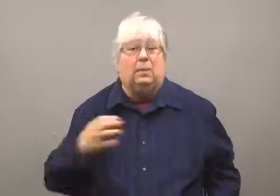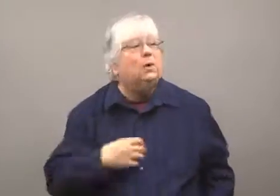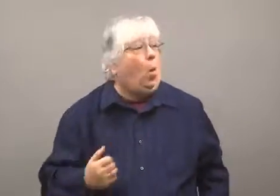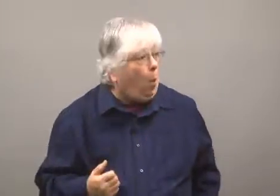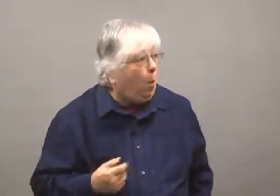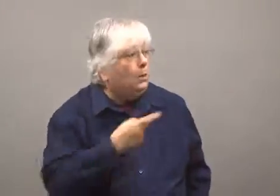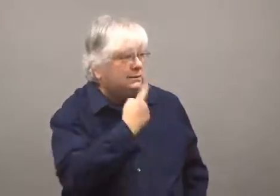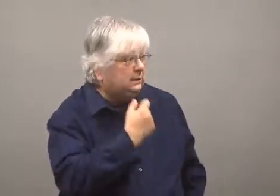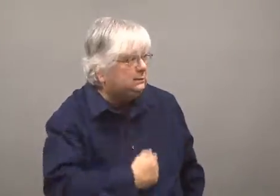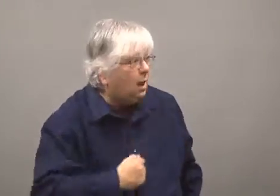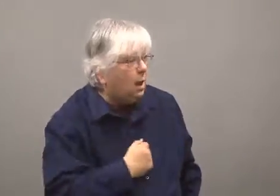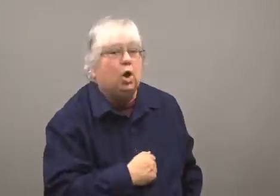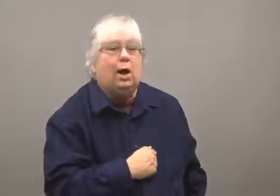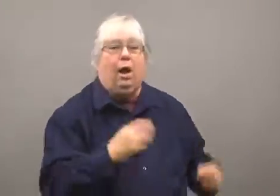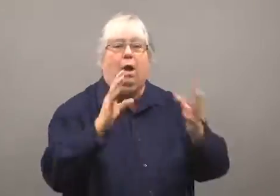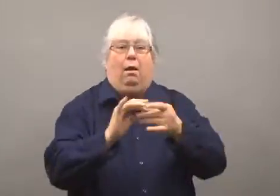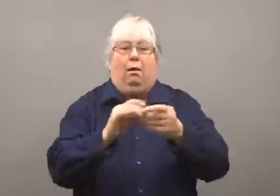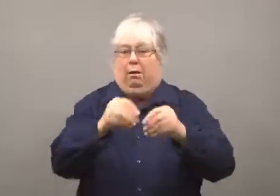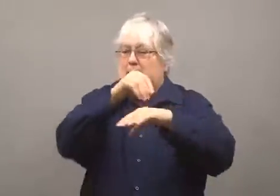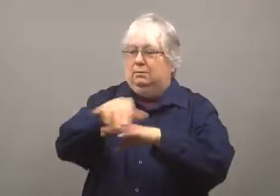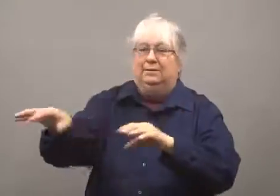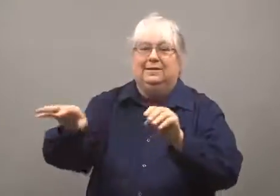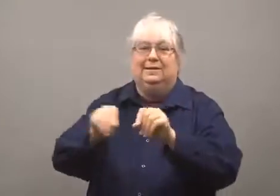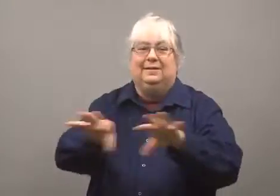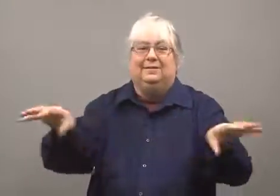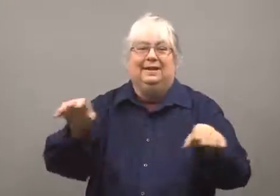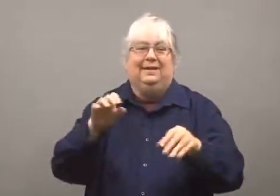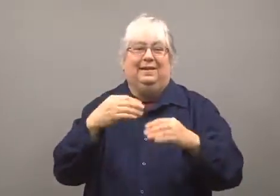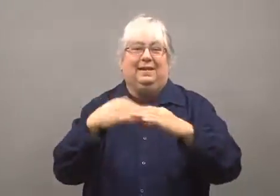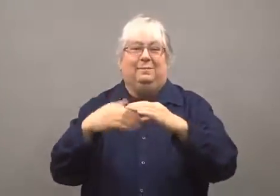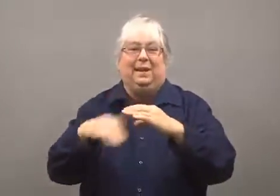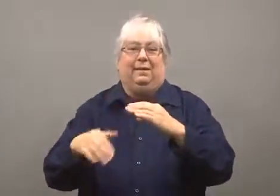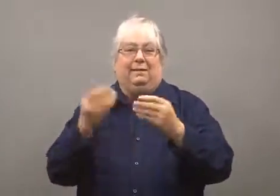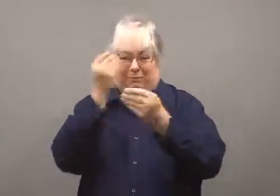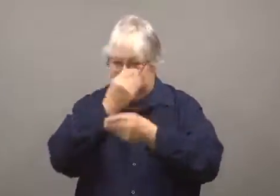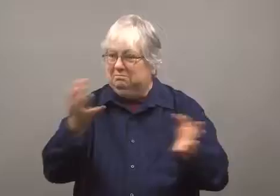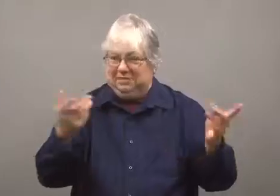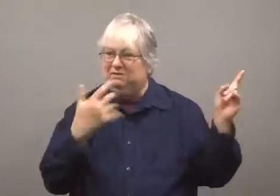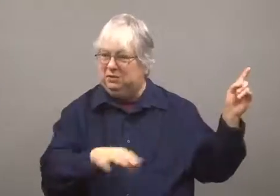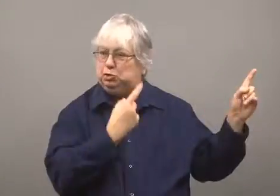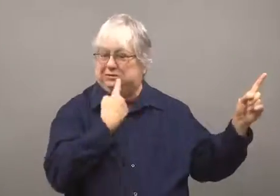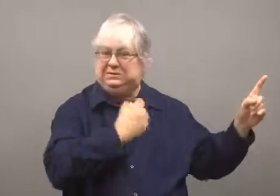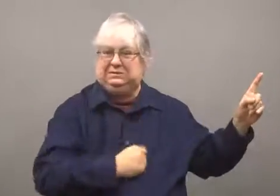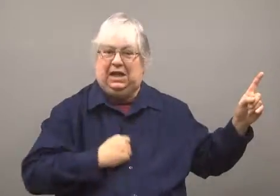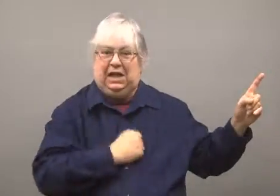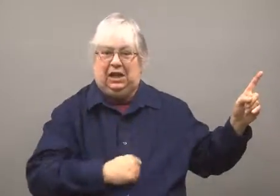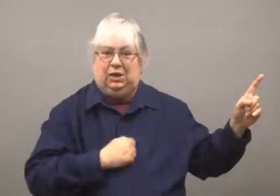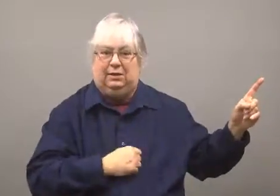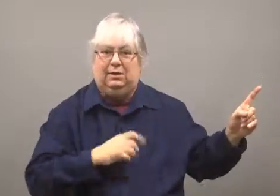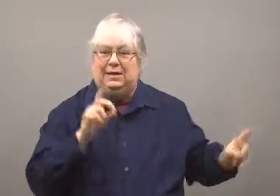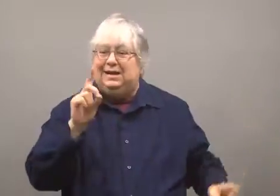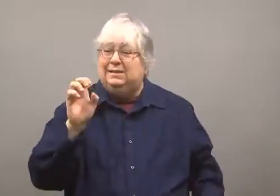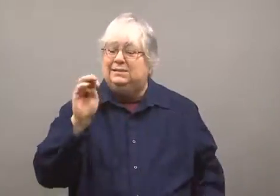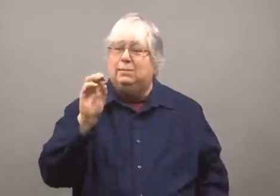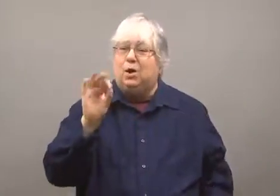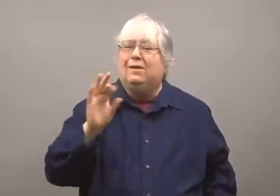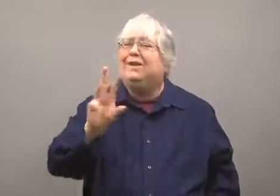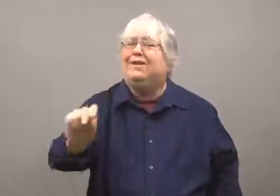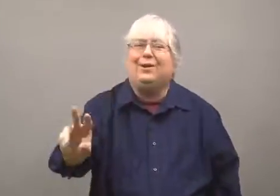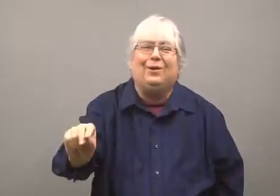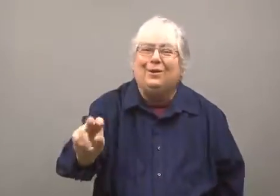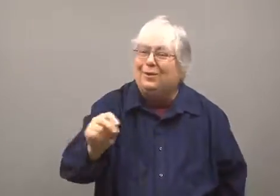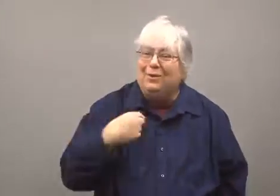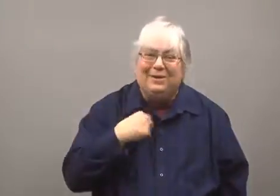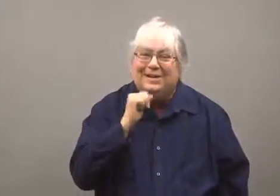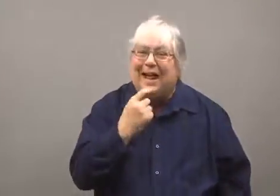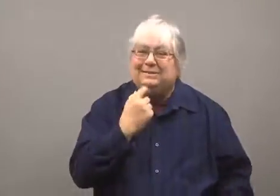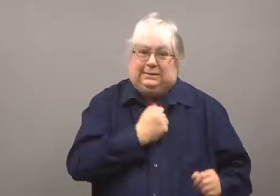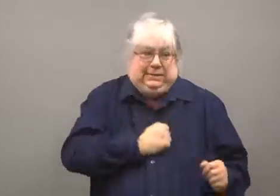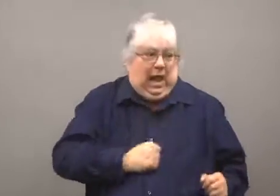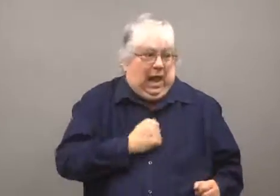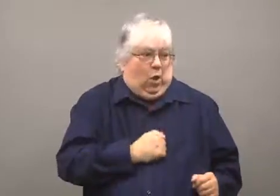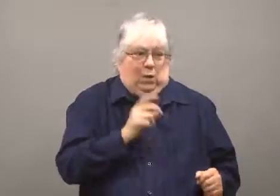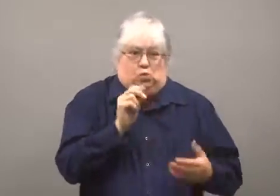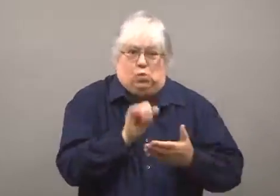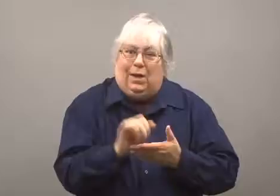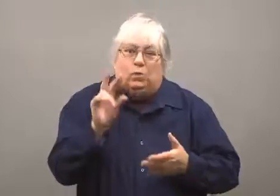The association took that as an apology and emailed it to their members.